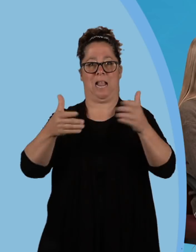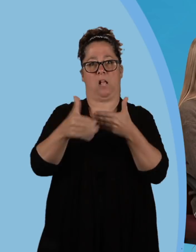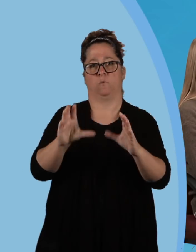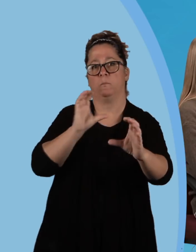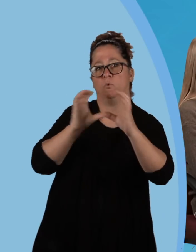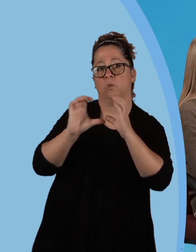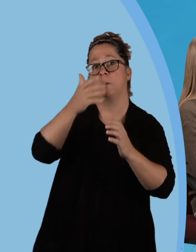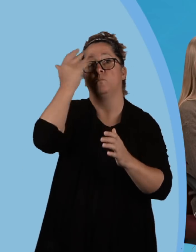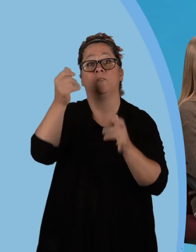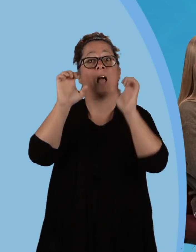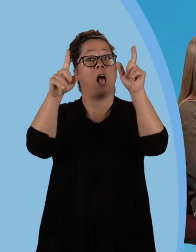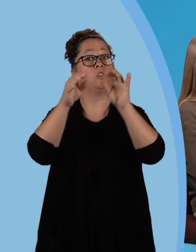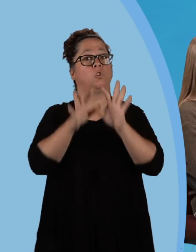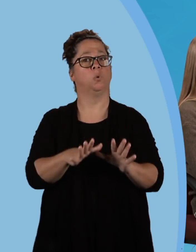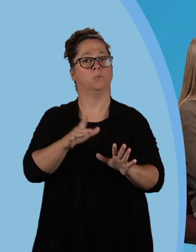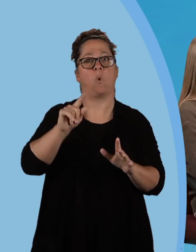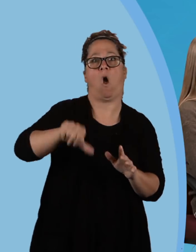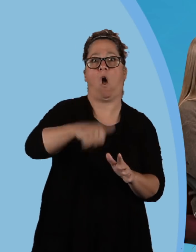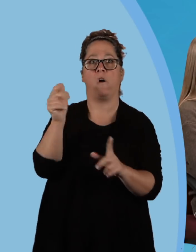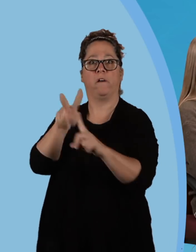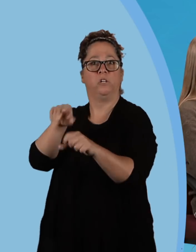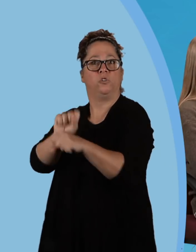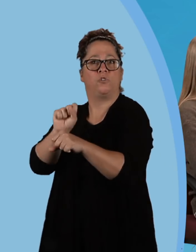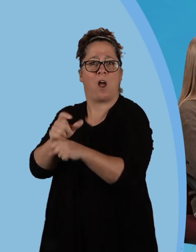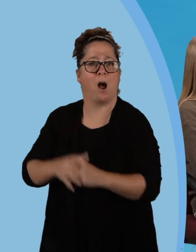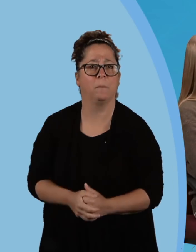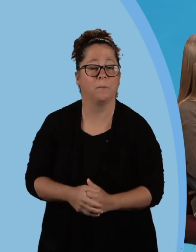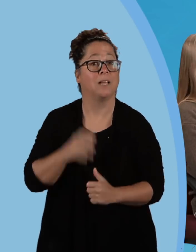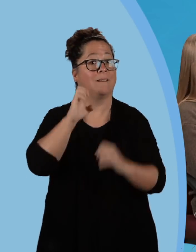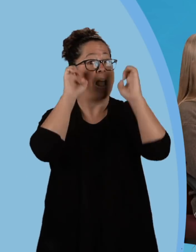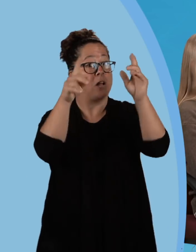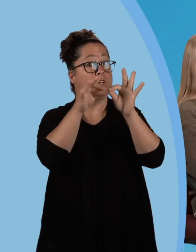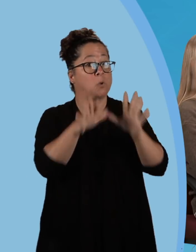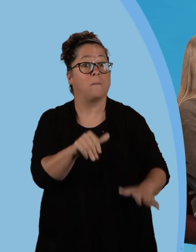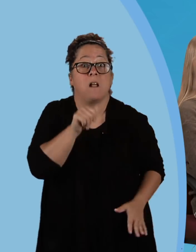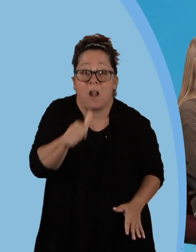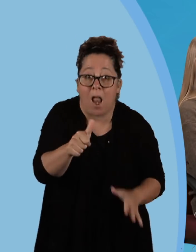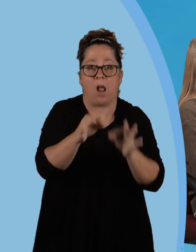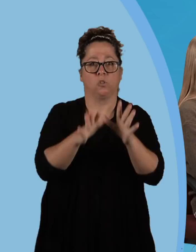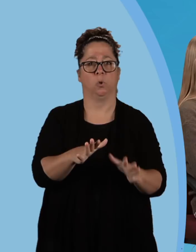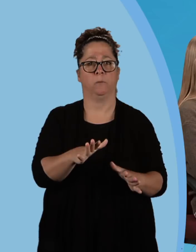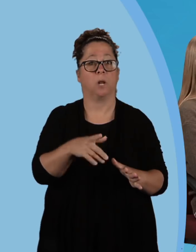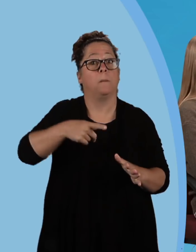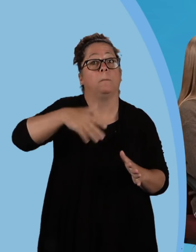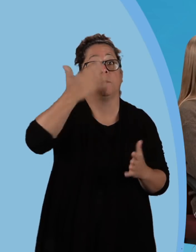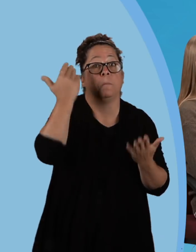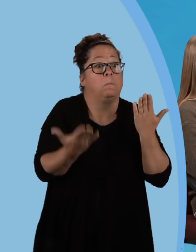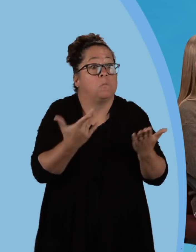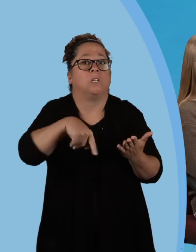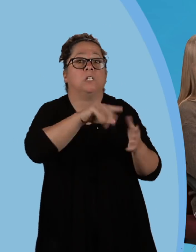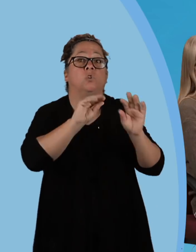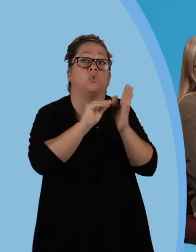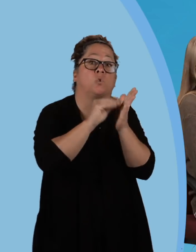an educational interpreter is doing another task. So if an educational interpreter is not interpreting